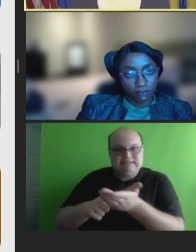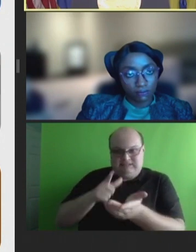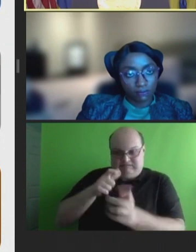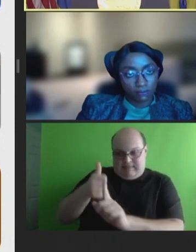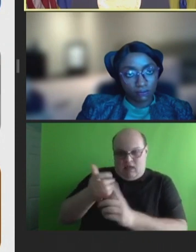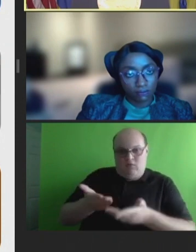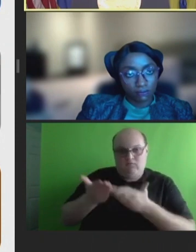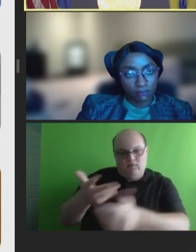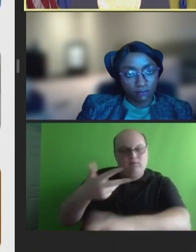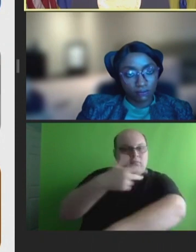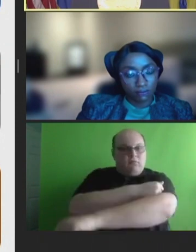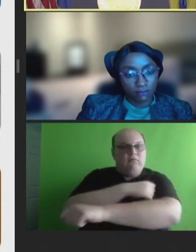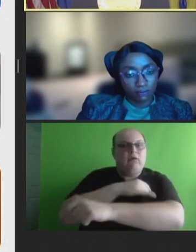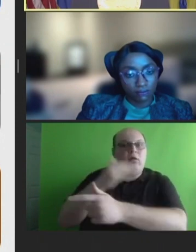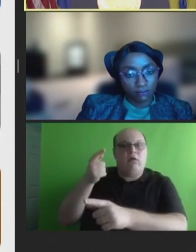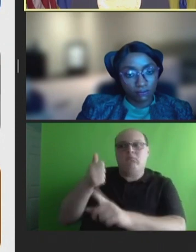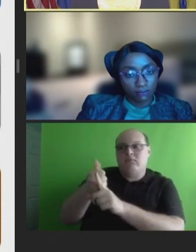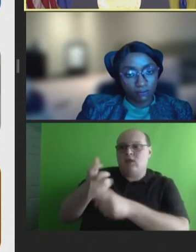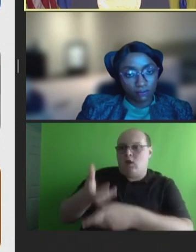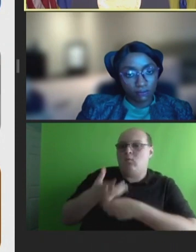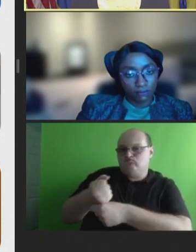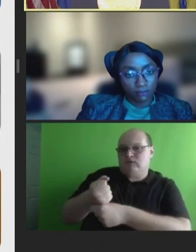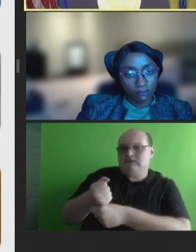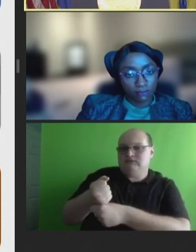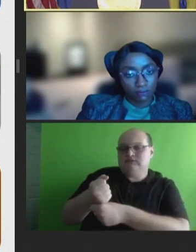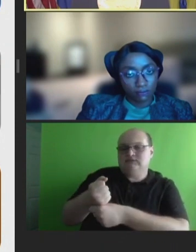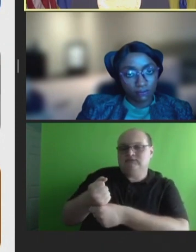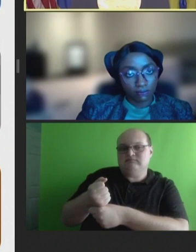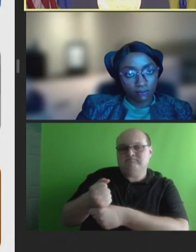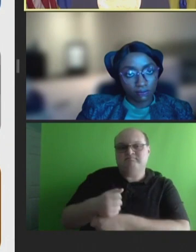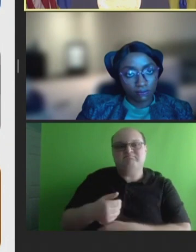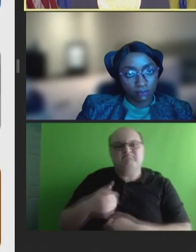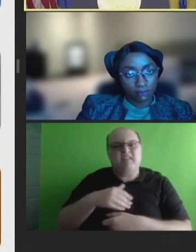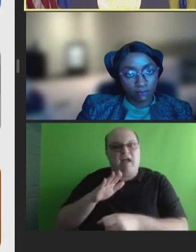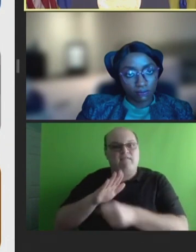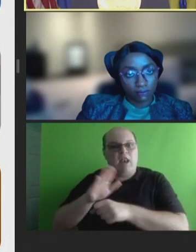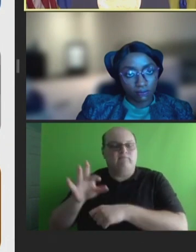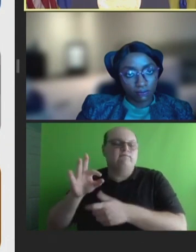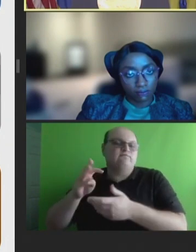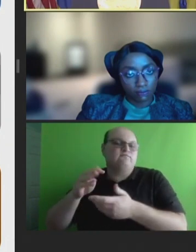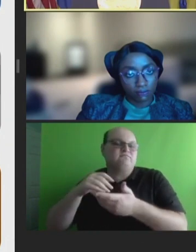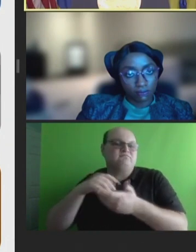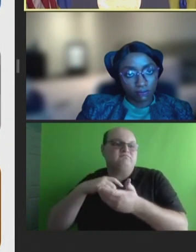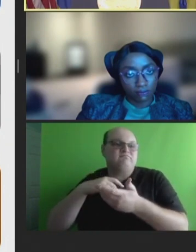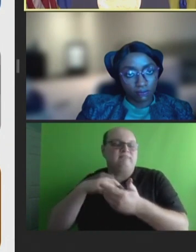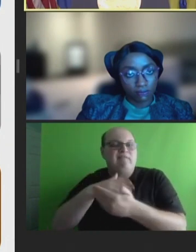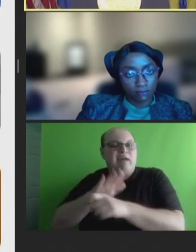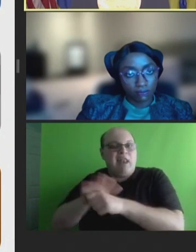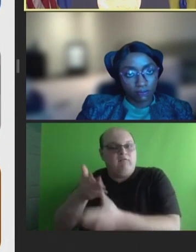the trusted messengers and then leveraging what we can within the Vaccines For Children program.